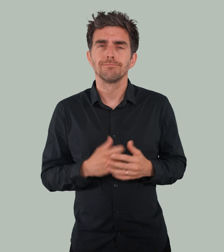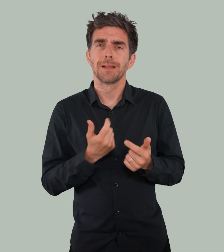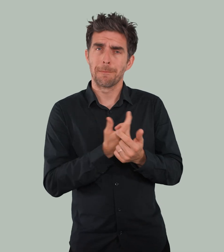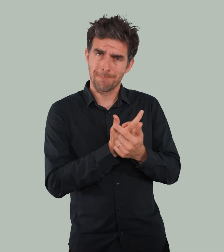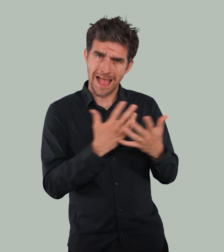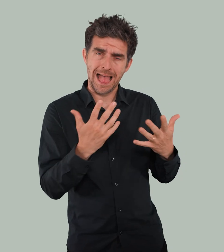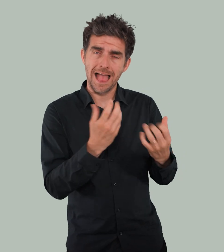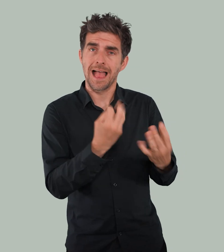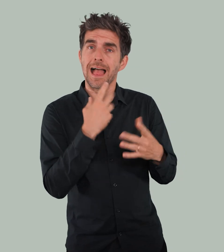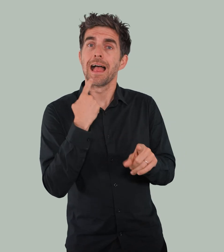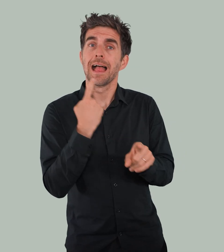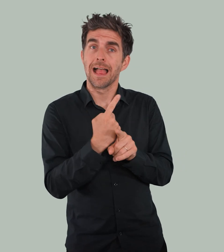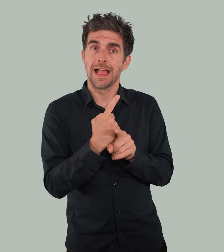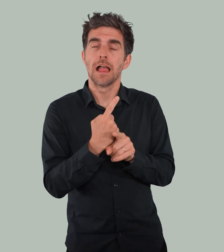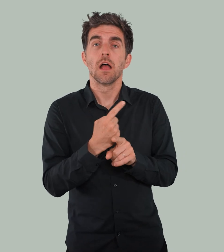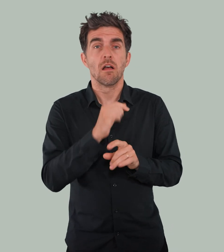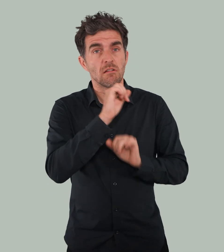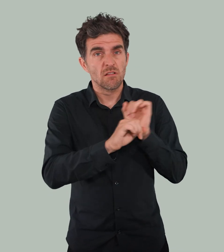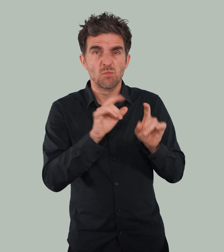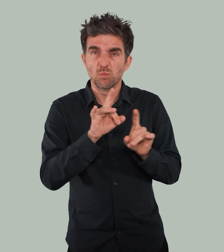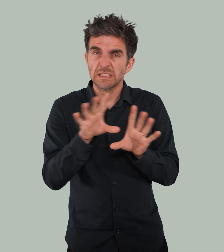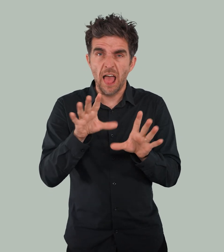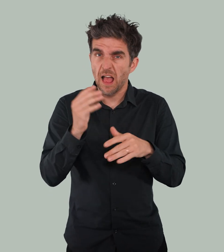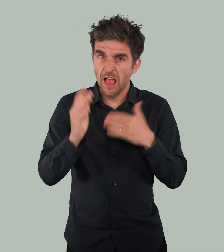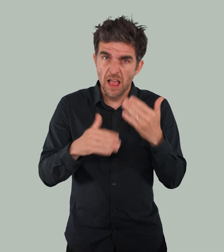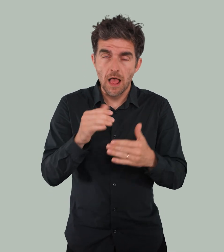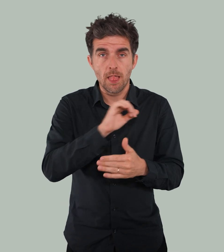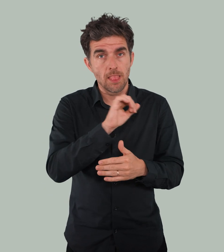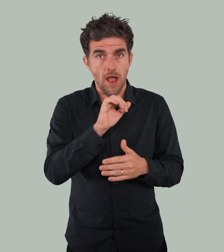Many also refer to the impact of these experiences on their